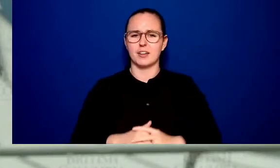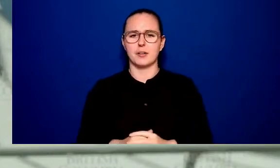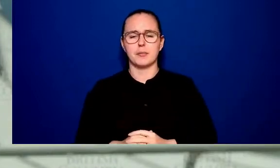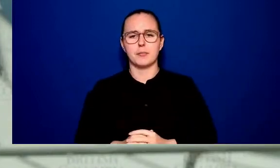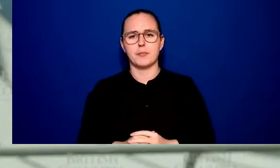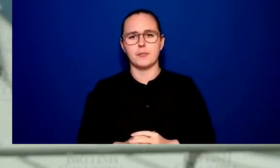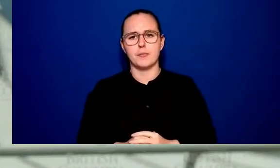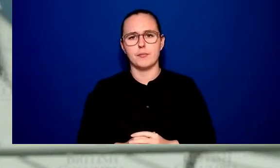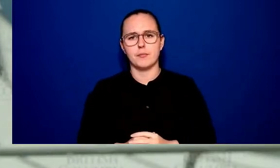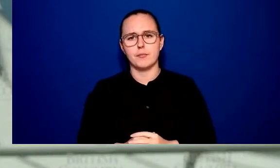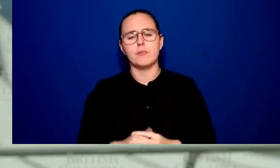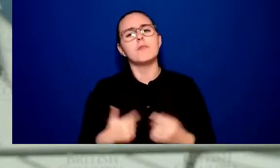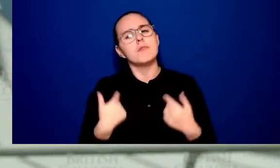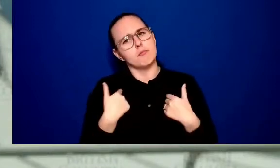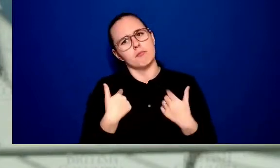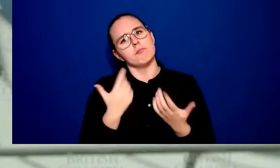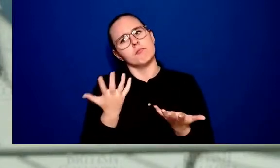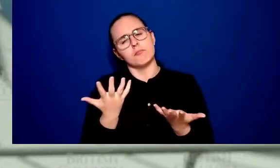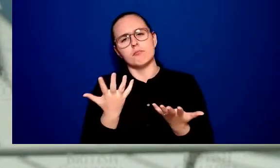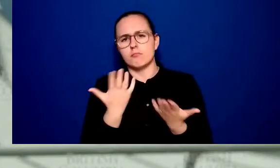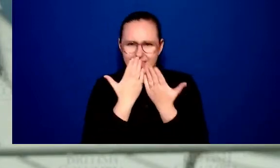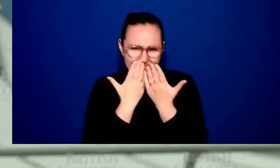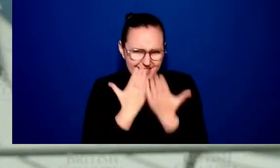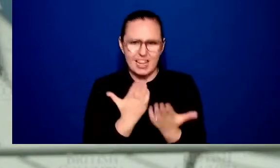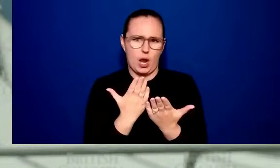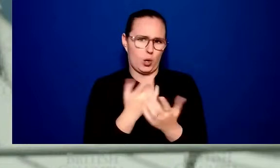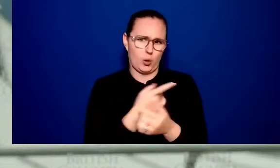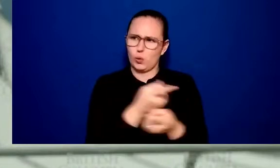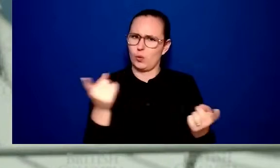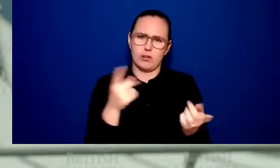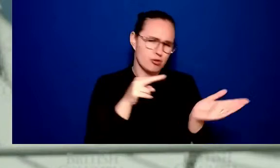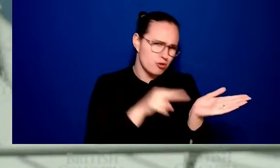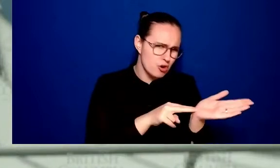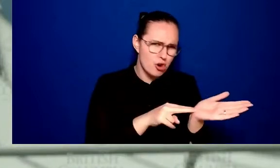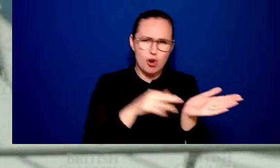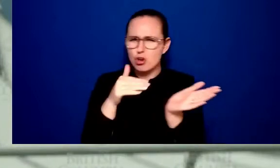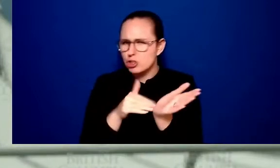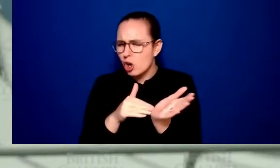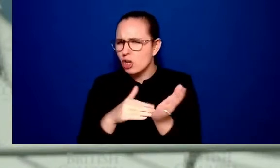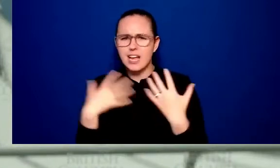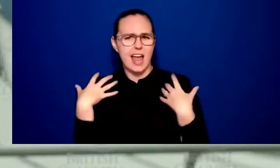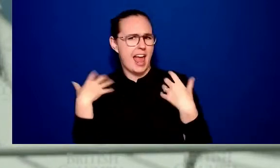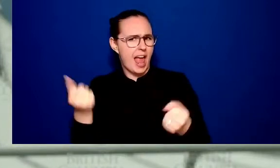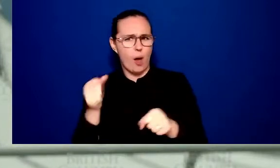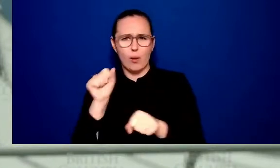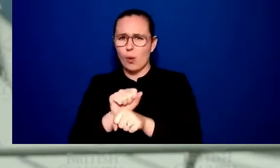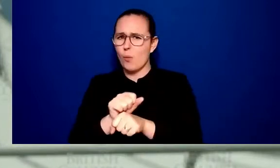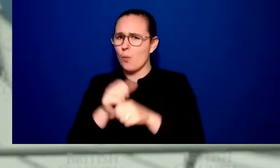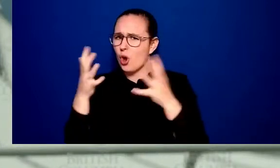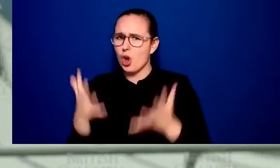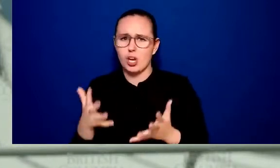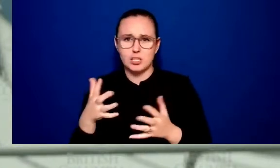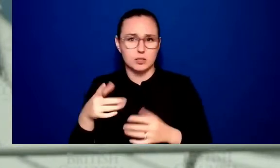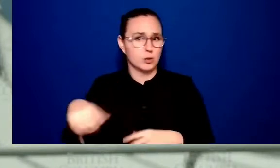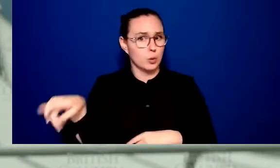now taken this important step.